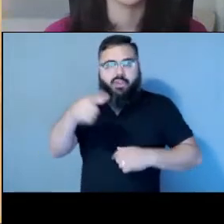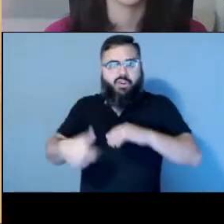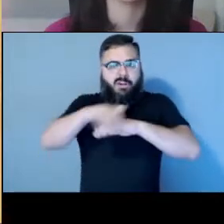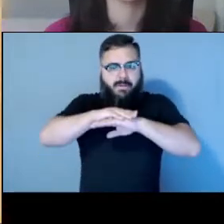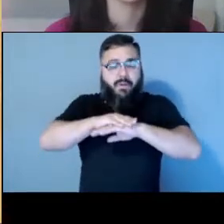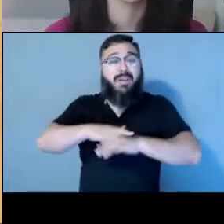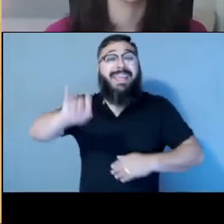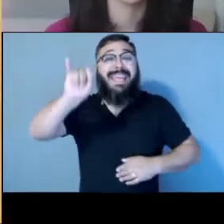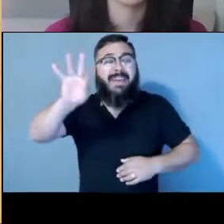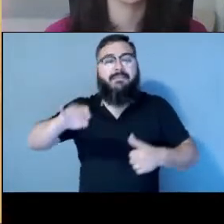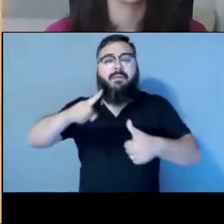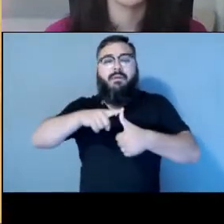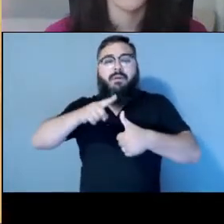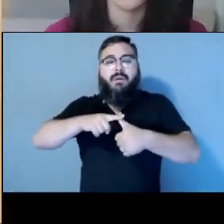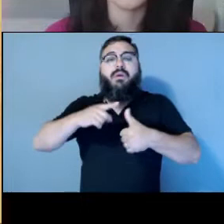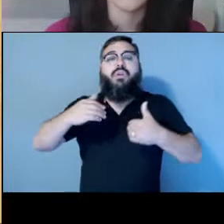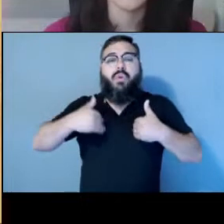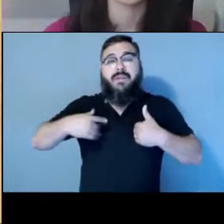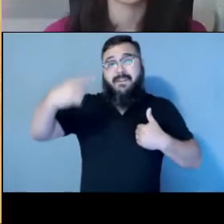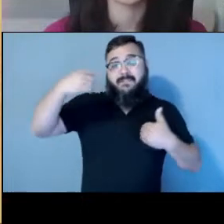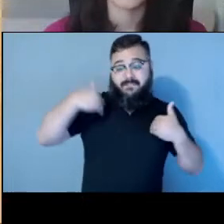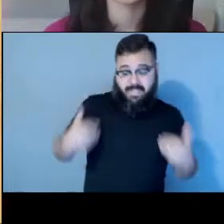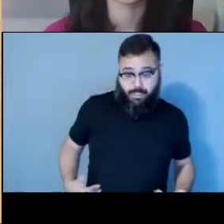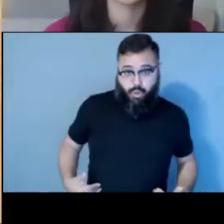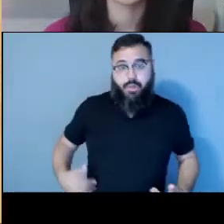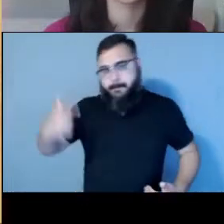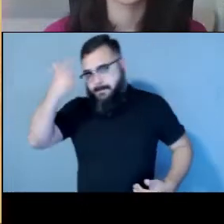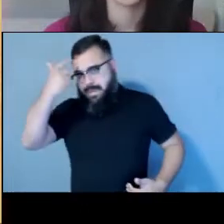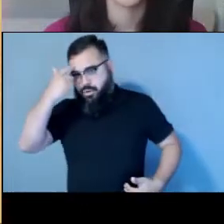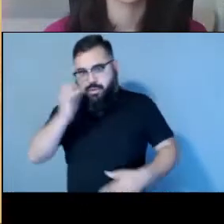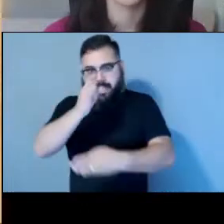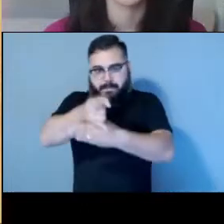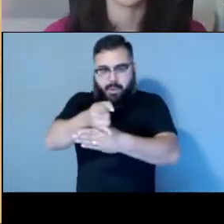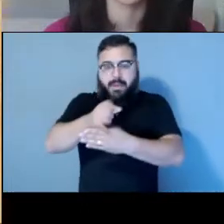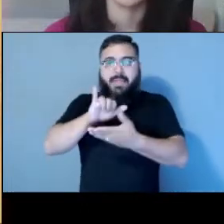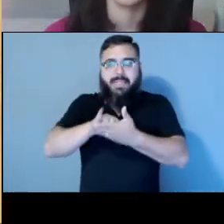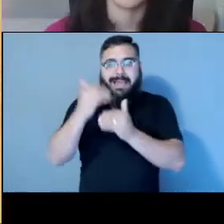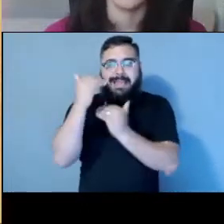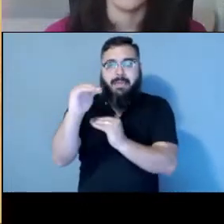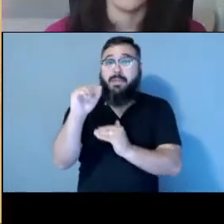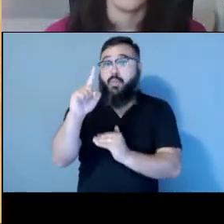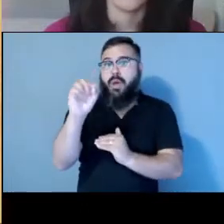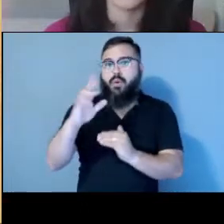if you have a physical or mental impairment that substantially limits one or more major life activity.